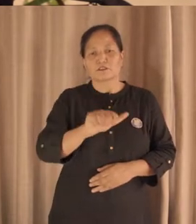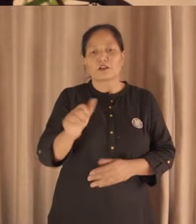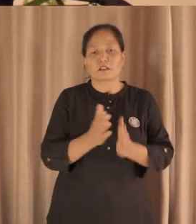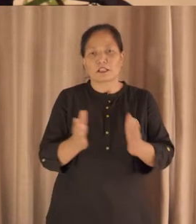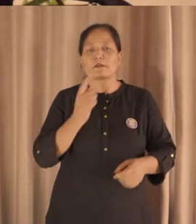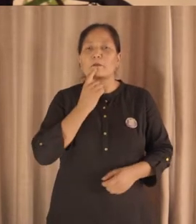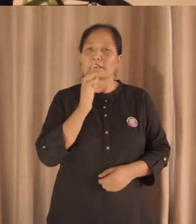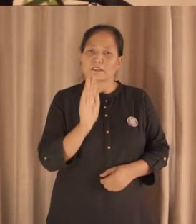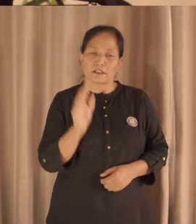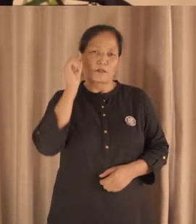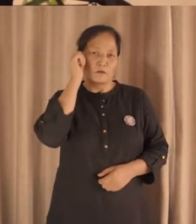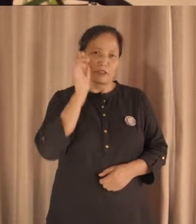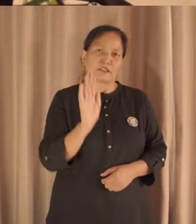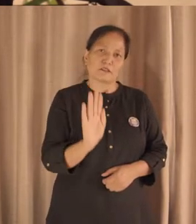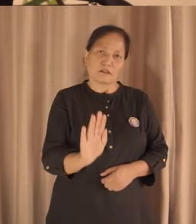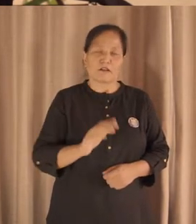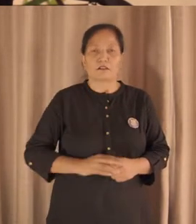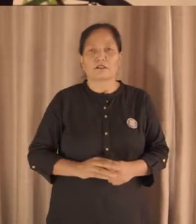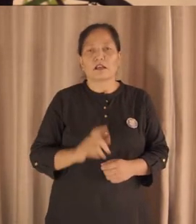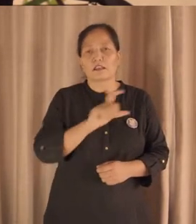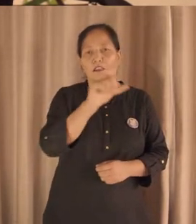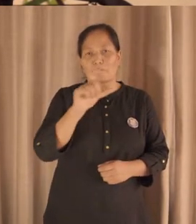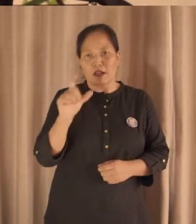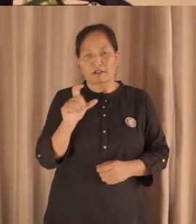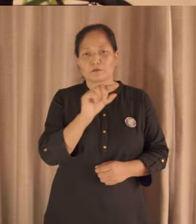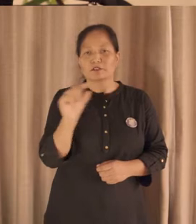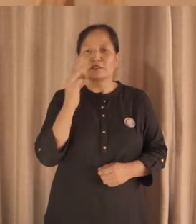the various distinct and invaluable identities, civilization, culture and civilization within